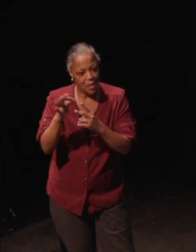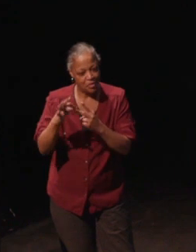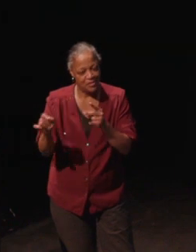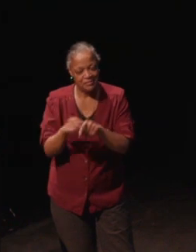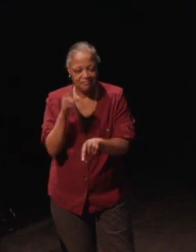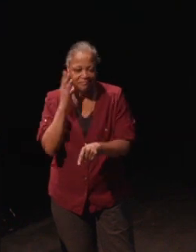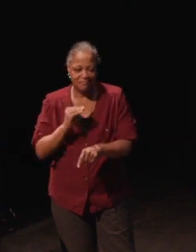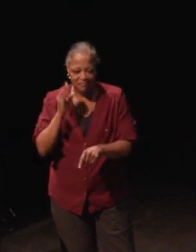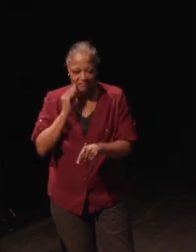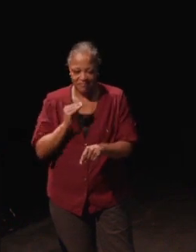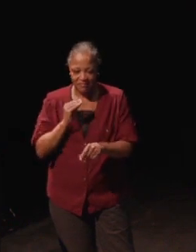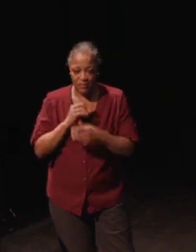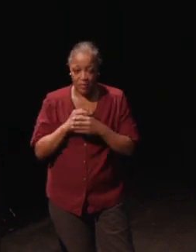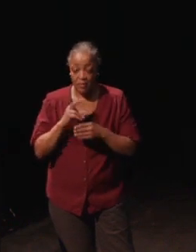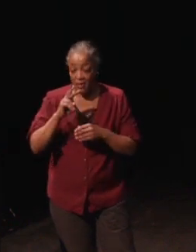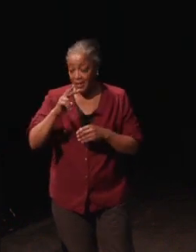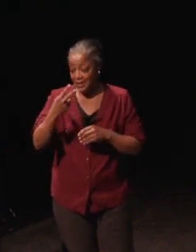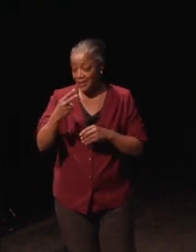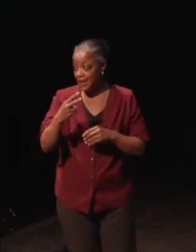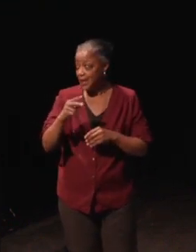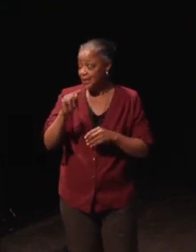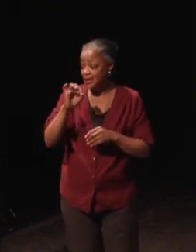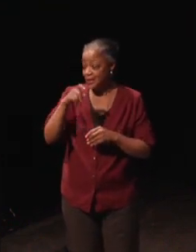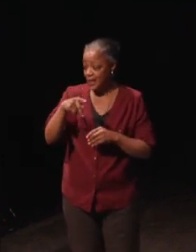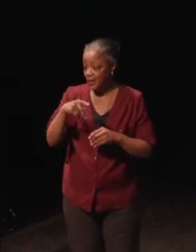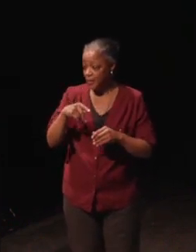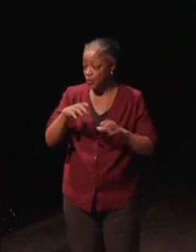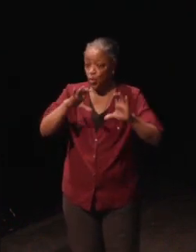So, my second tip or lesson learned his group UUI.